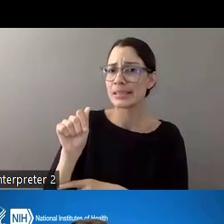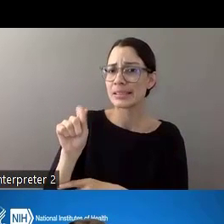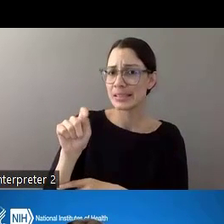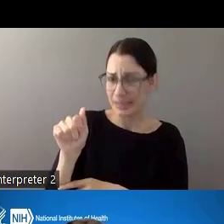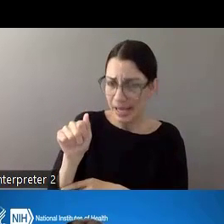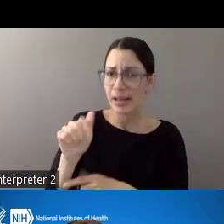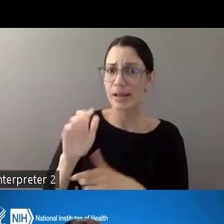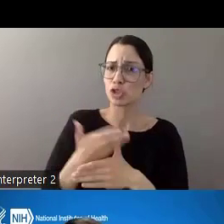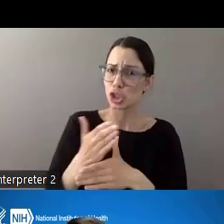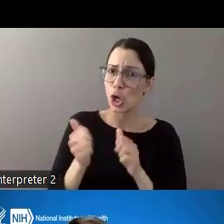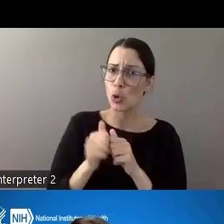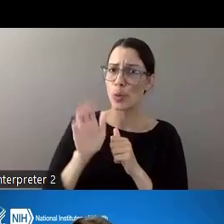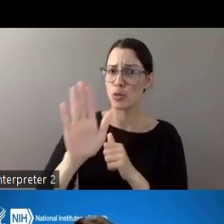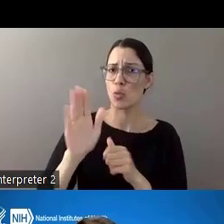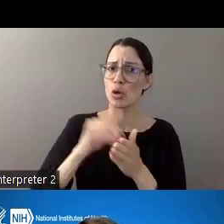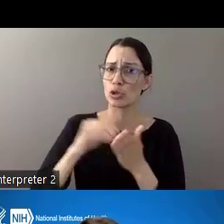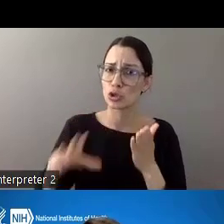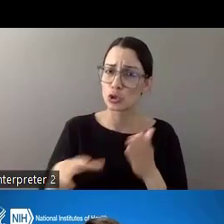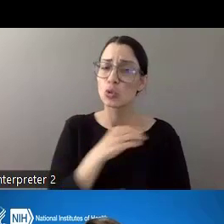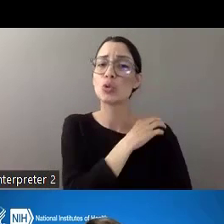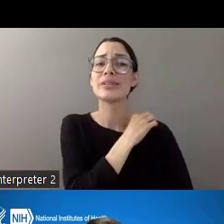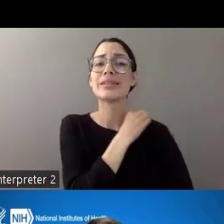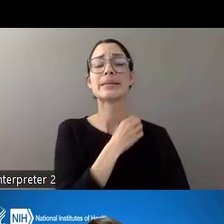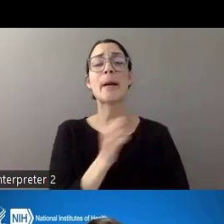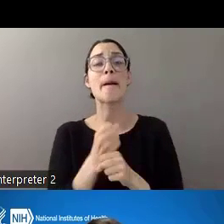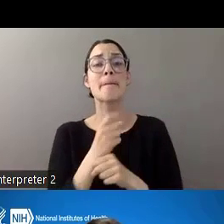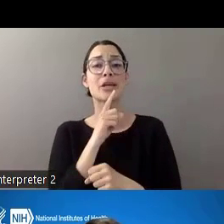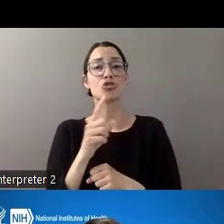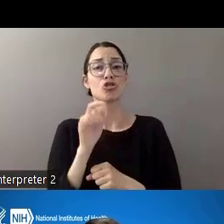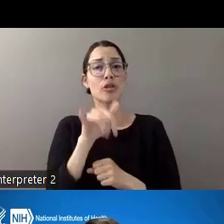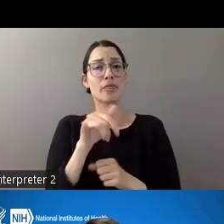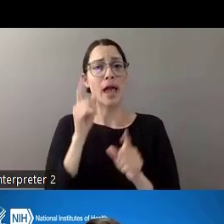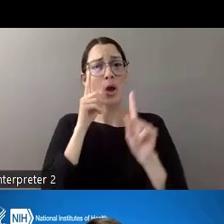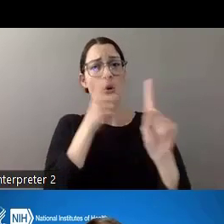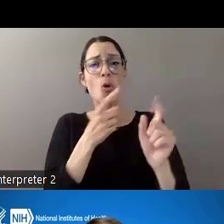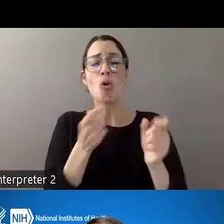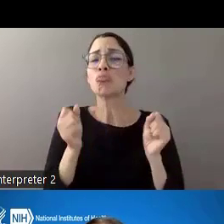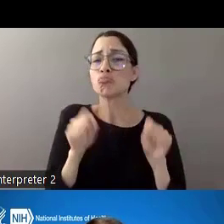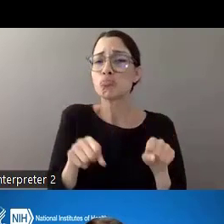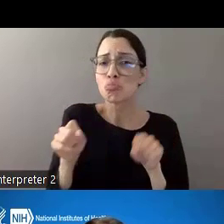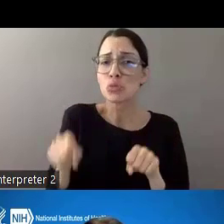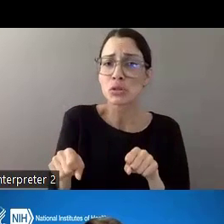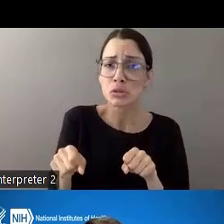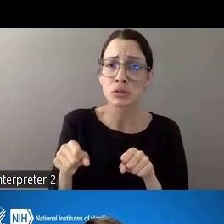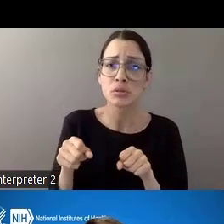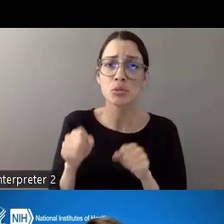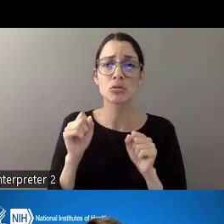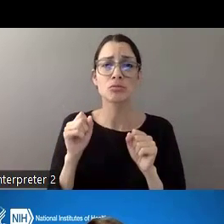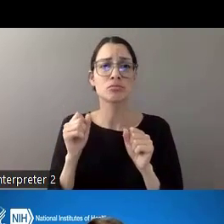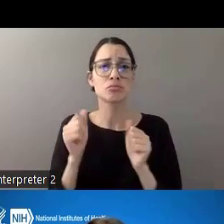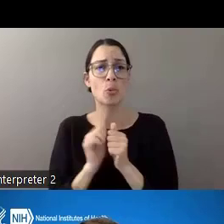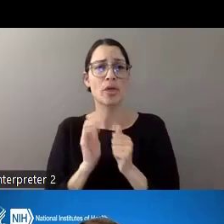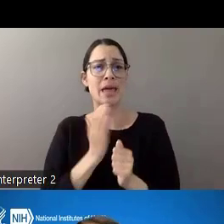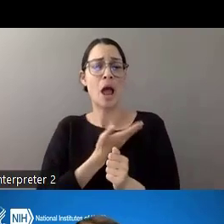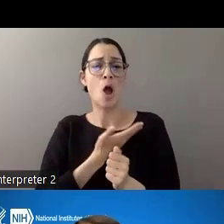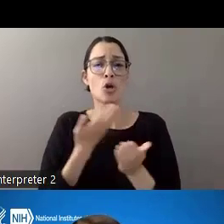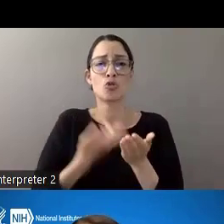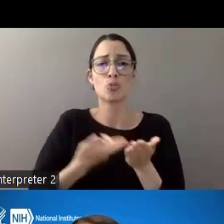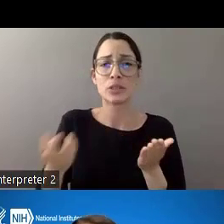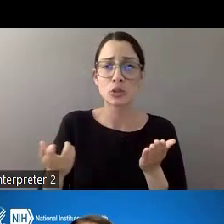with the limited resources that you have as an R15 PI, in terms of effort.